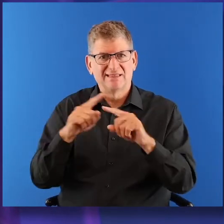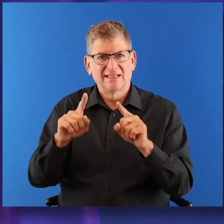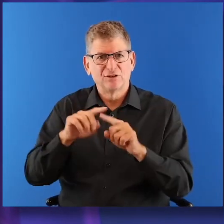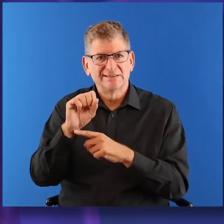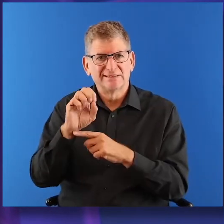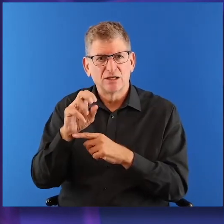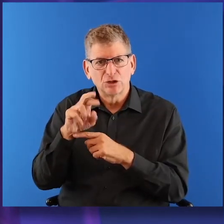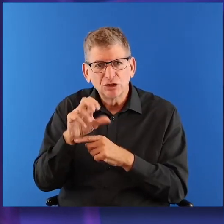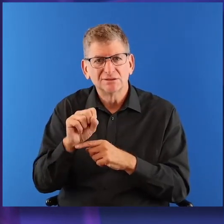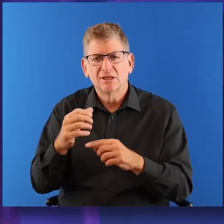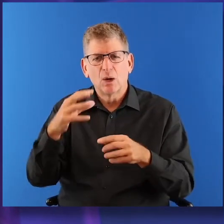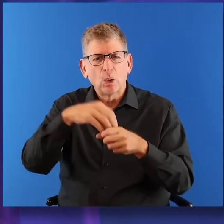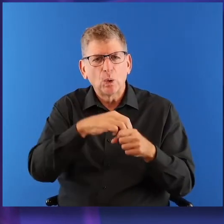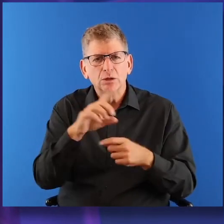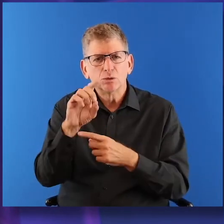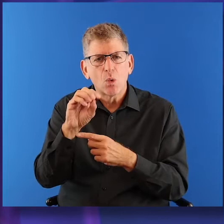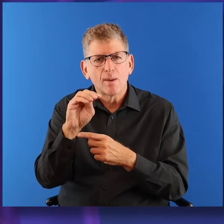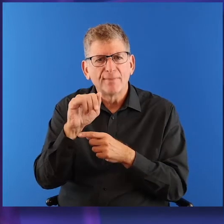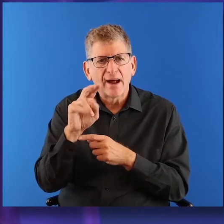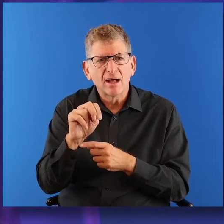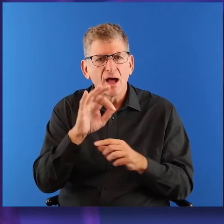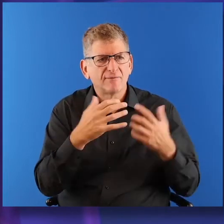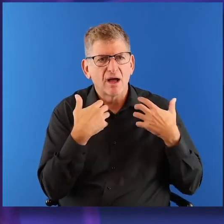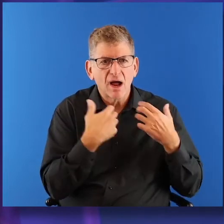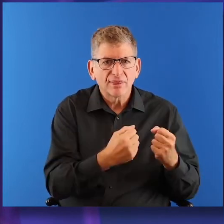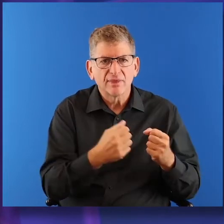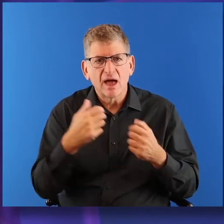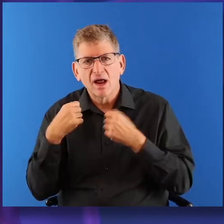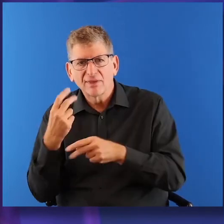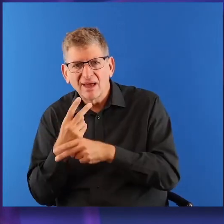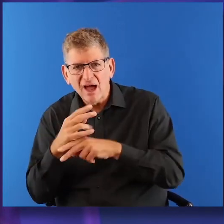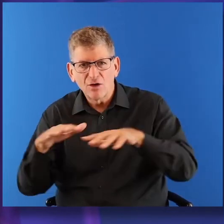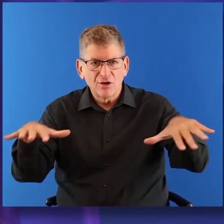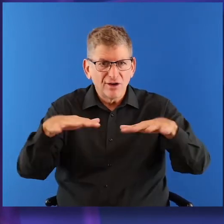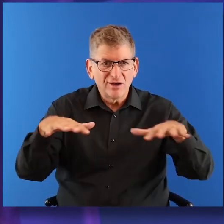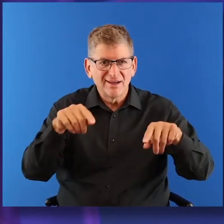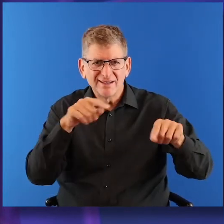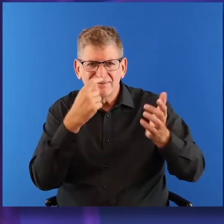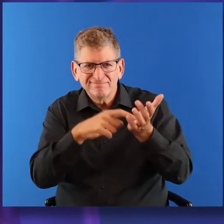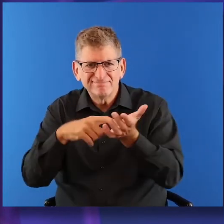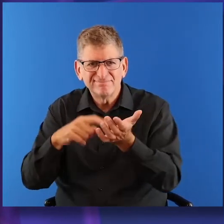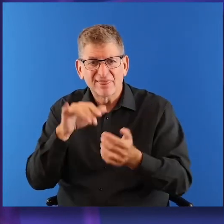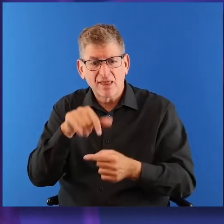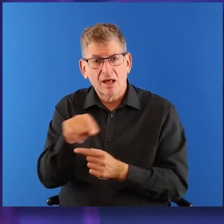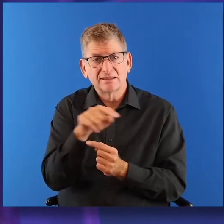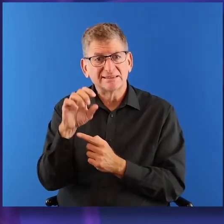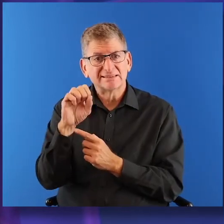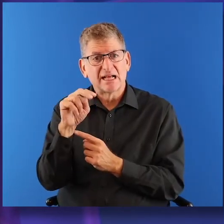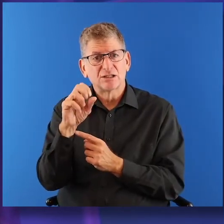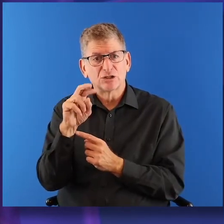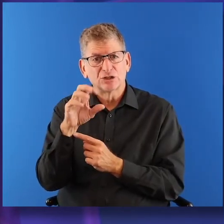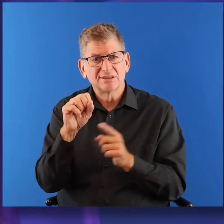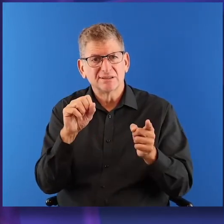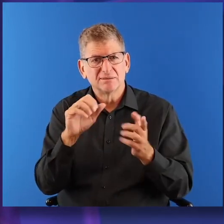and that includes the domains of health and health care, and as those sensors become